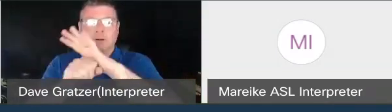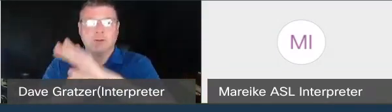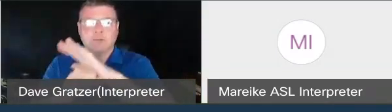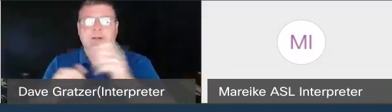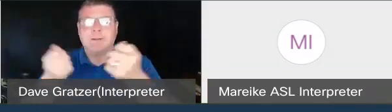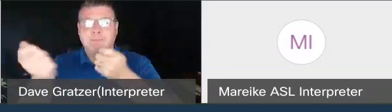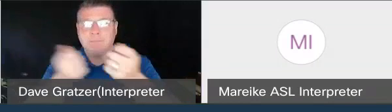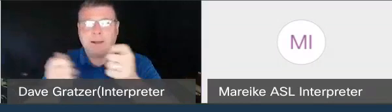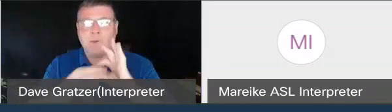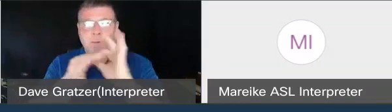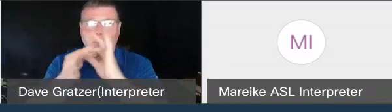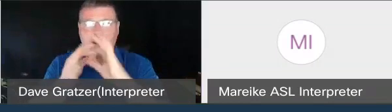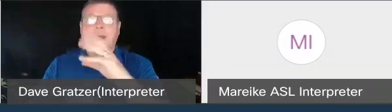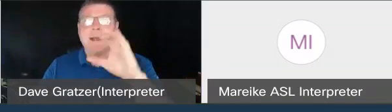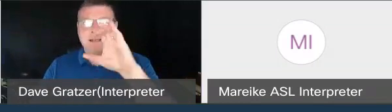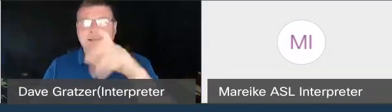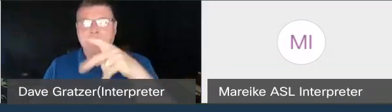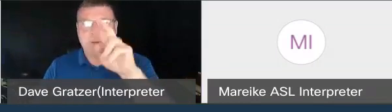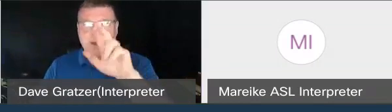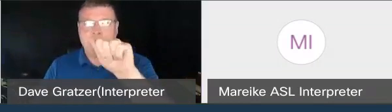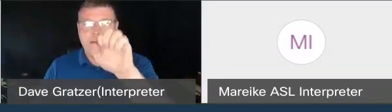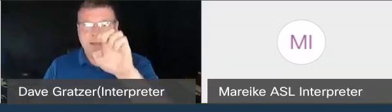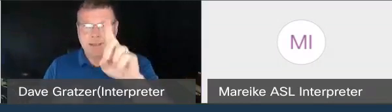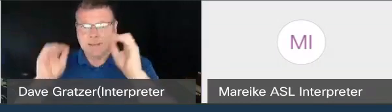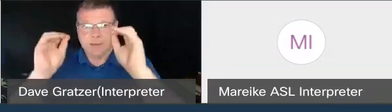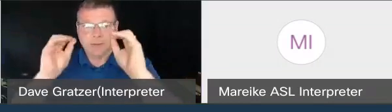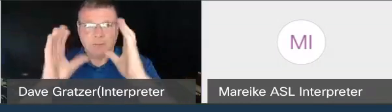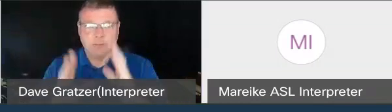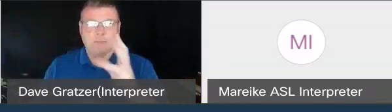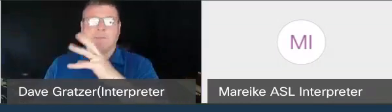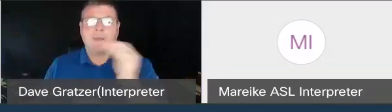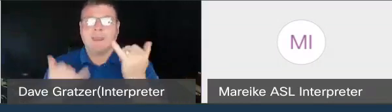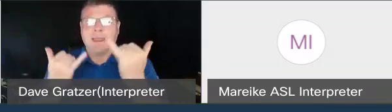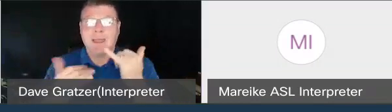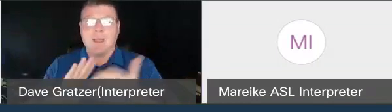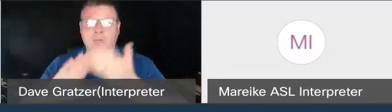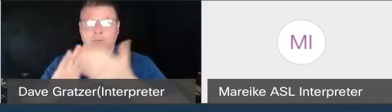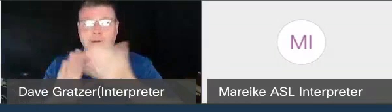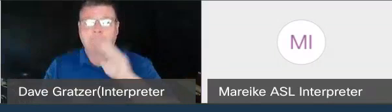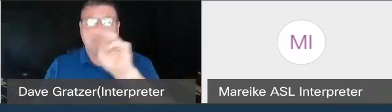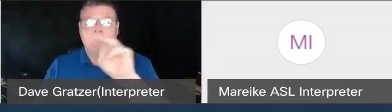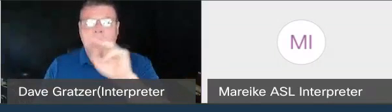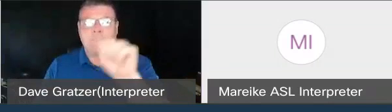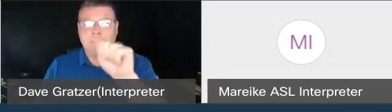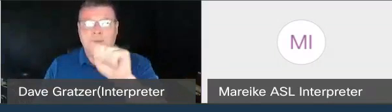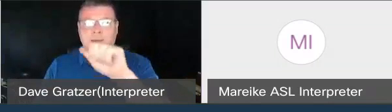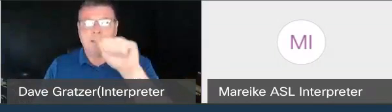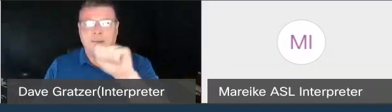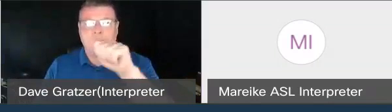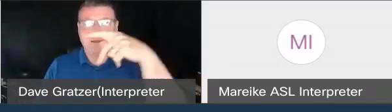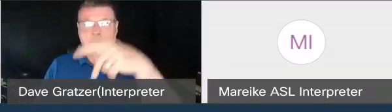and also a CPR/AED instructor, and he co-runs the Motivation Addiction Alternative Program